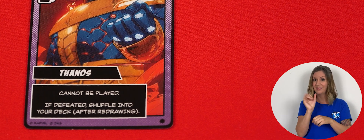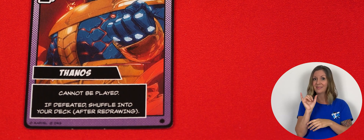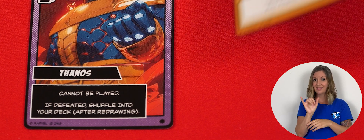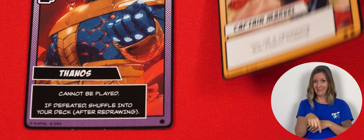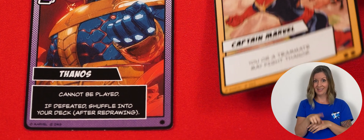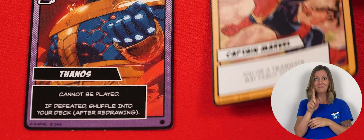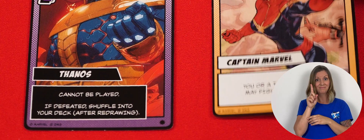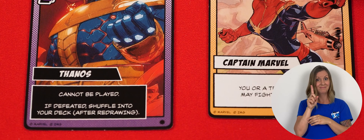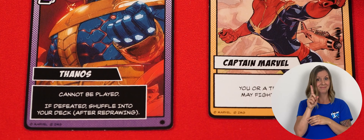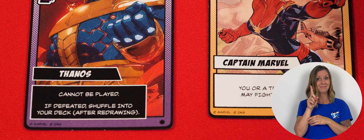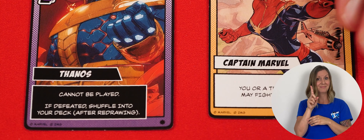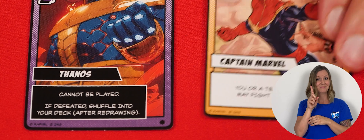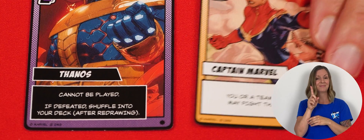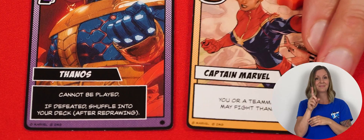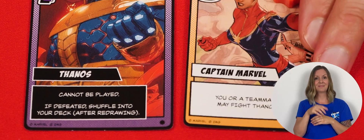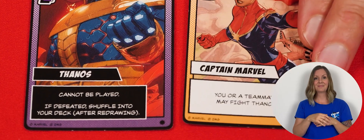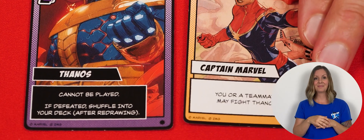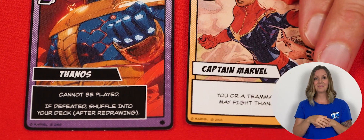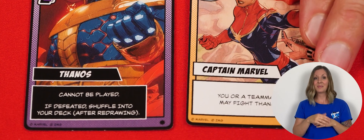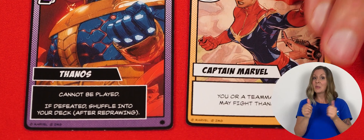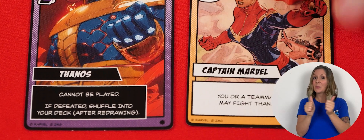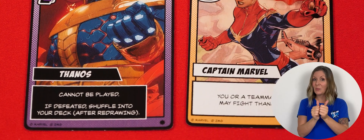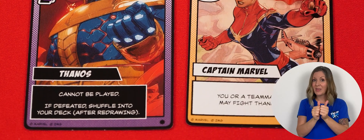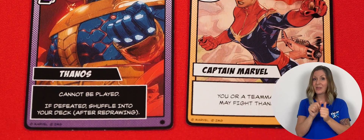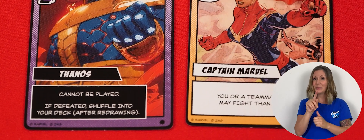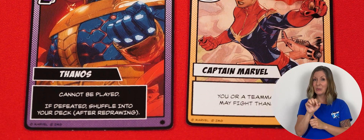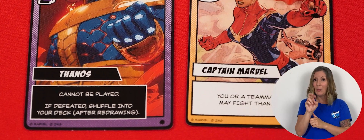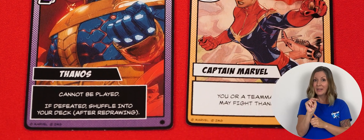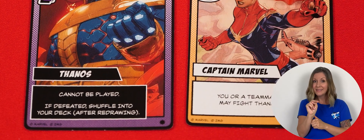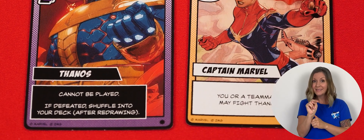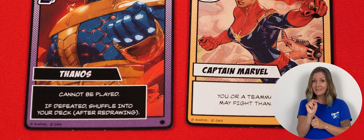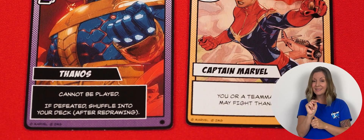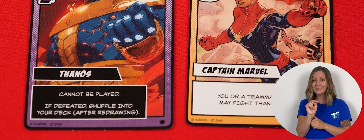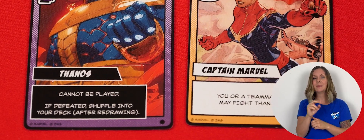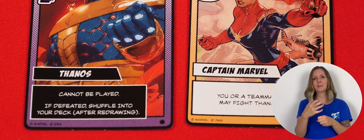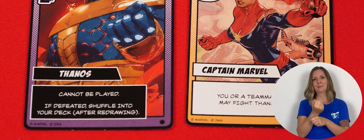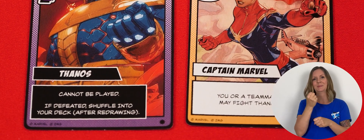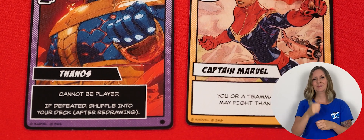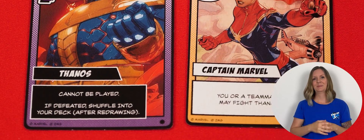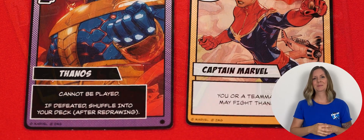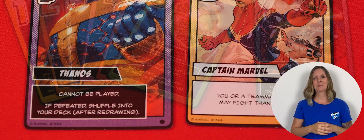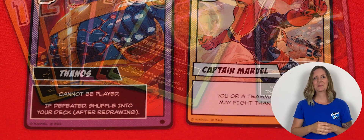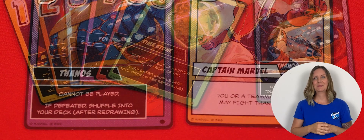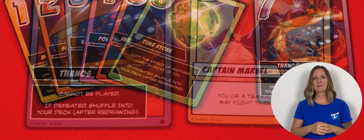unless the Hero player uses a card like Captain Marvel and has a Power Token to go with it.